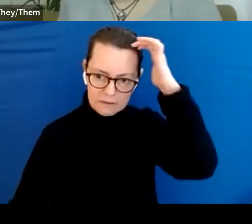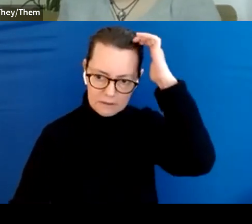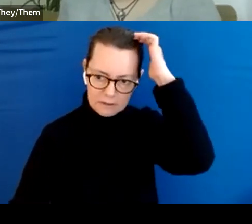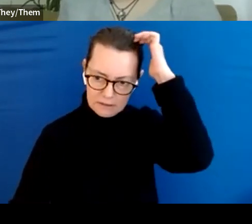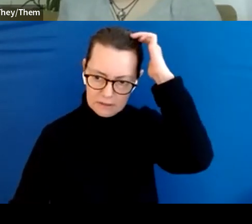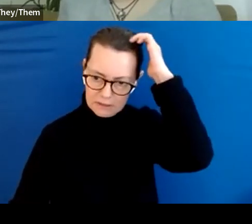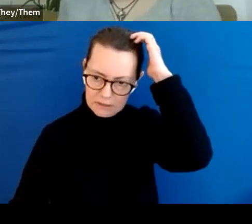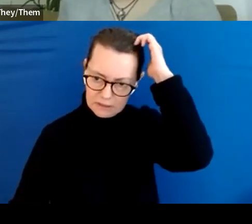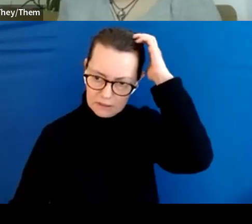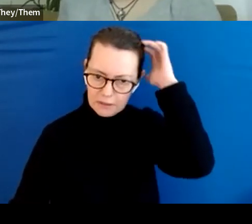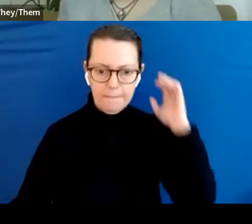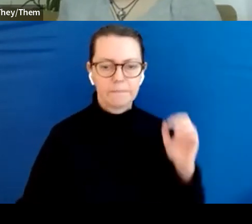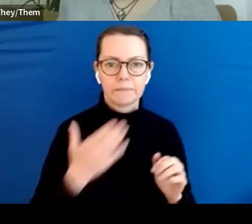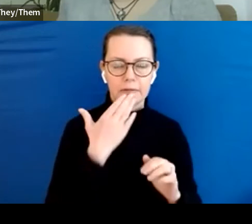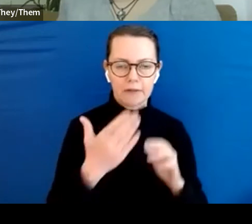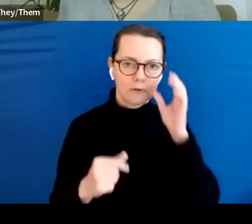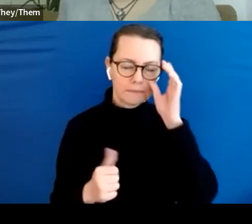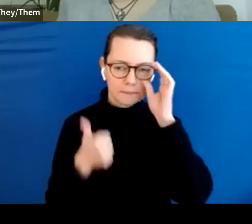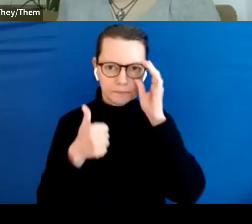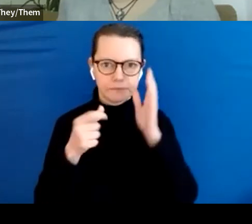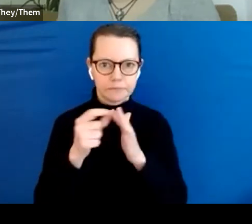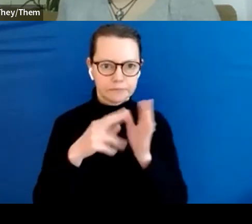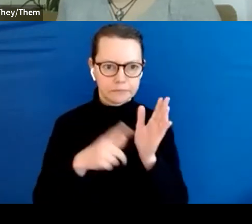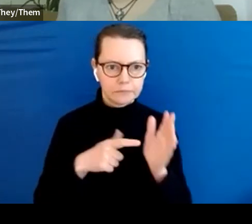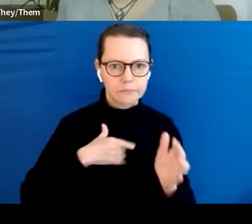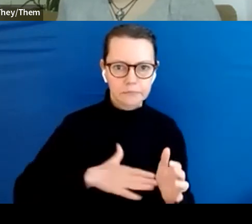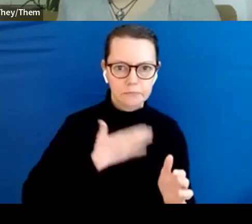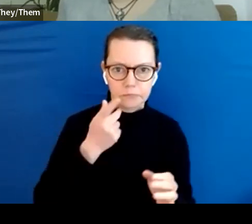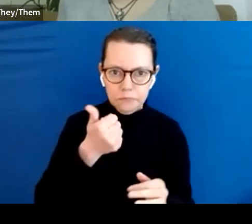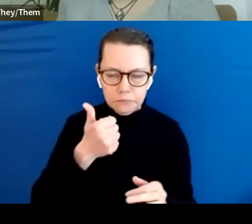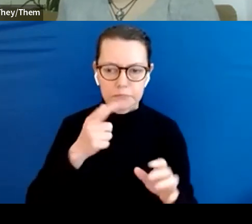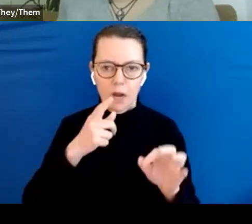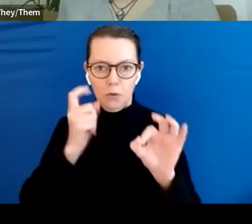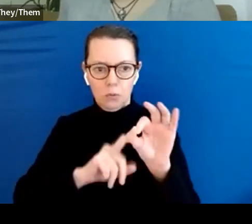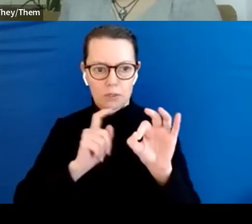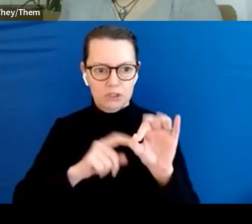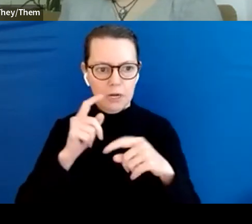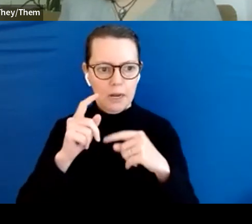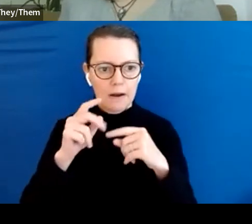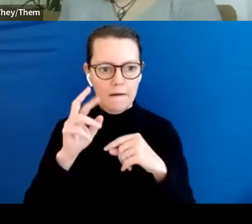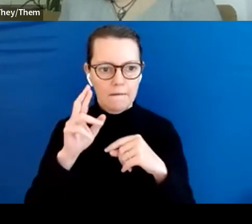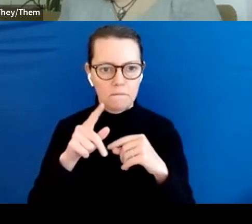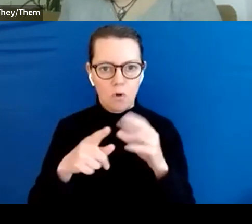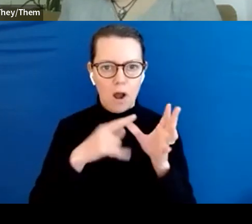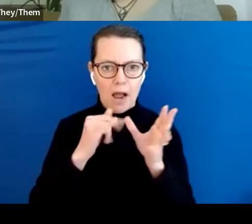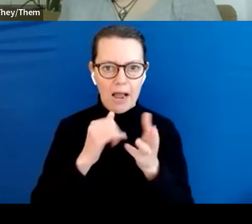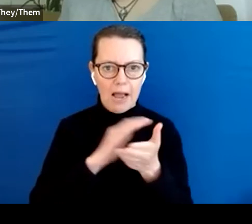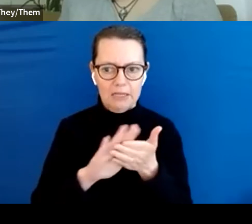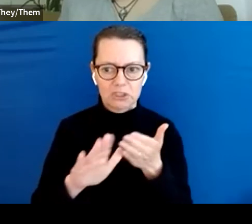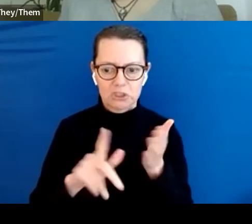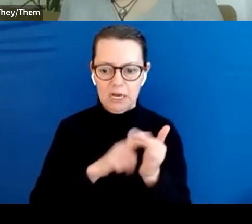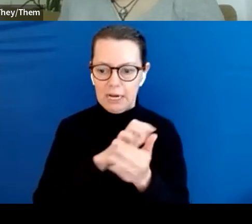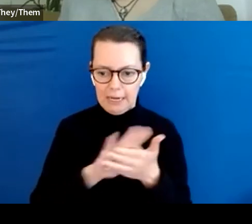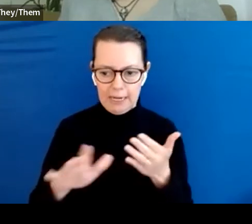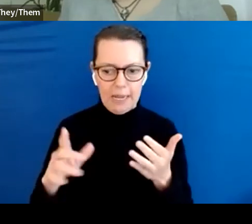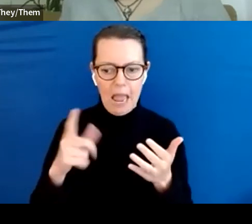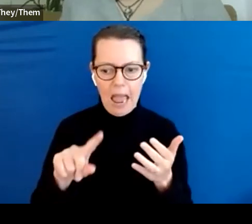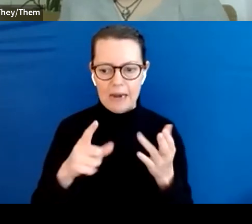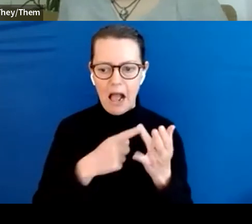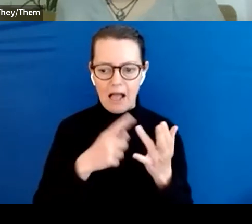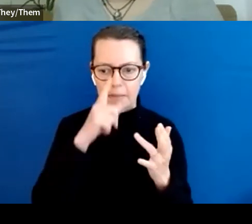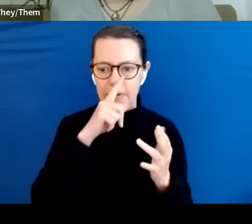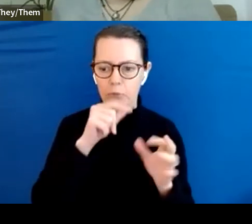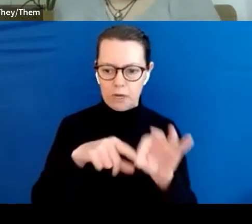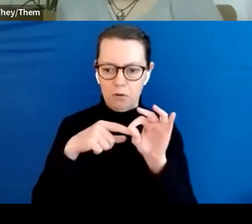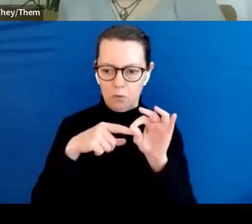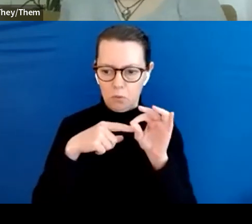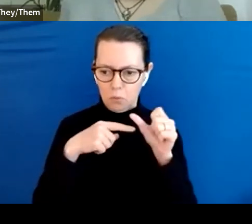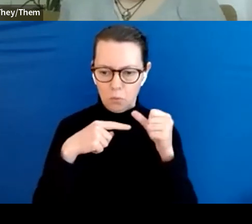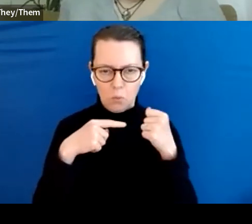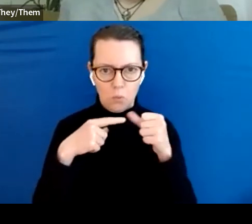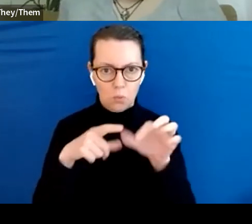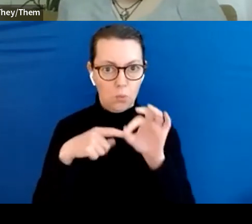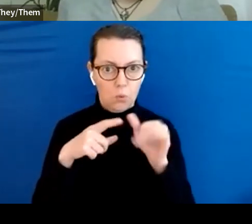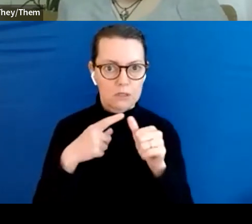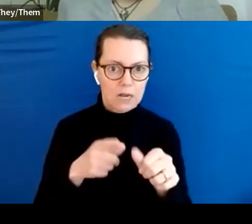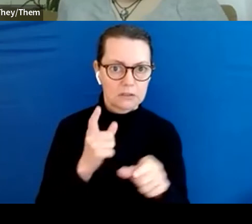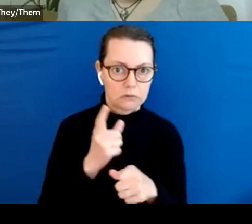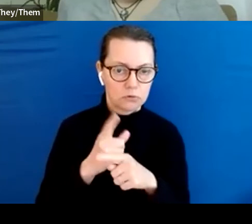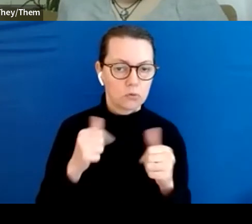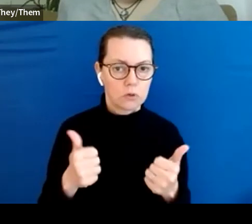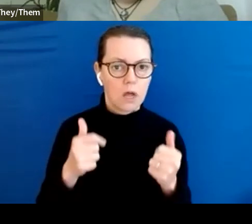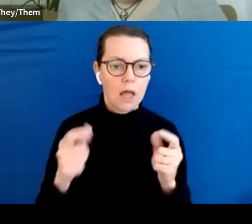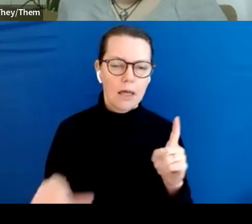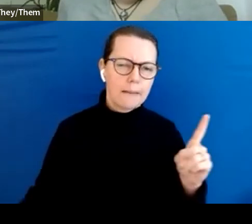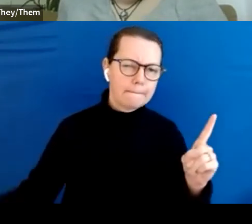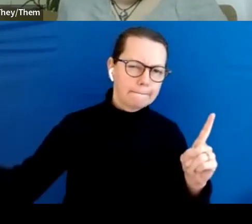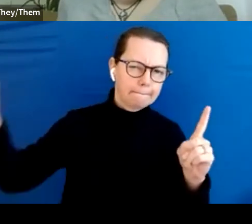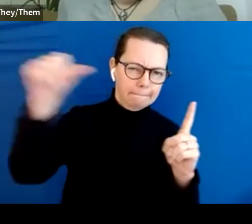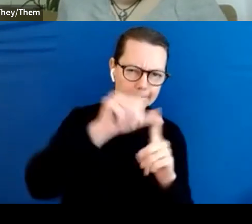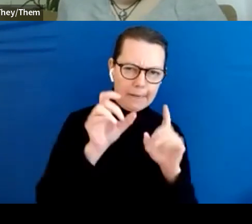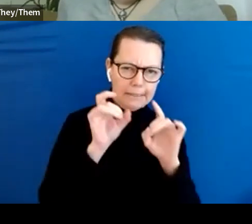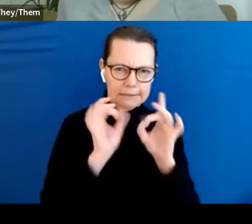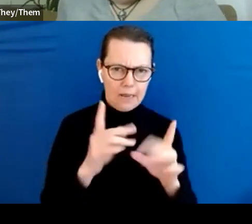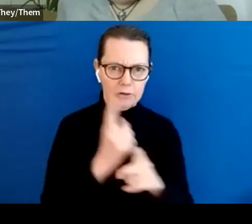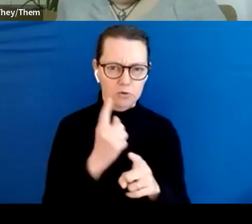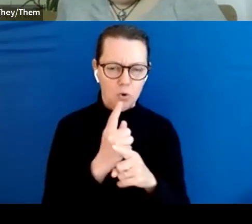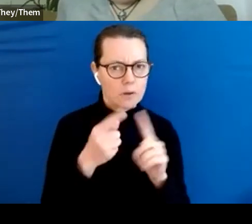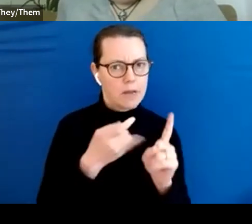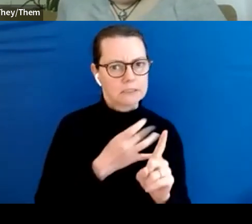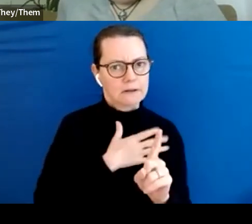Thanks to all the panel, I found that really interesting, my, my question is actually for Ashley but but also open to any of the other panelists if you want to have some input but I'm gonna go back to the very beginning and when we talked about self advocacy